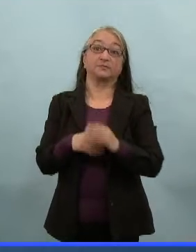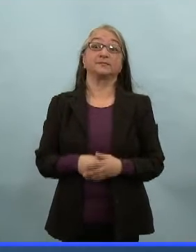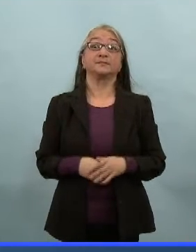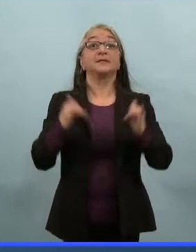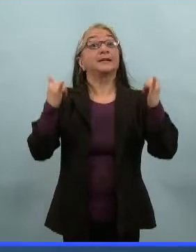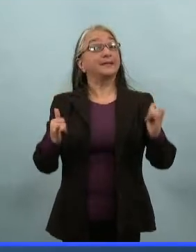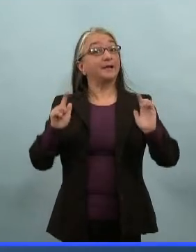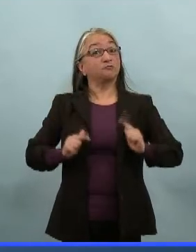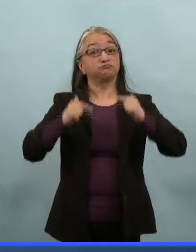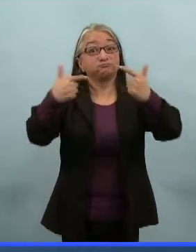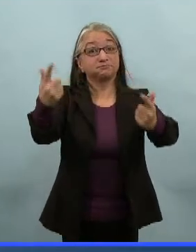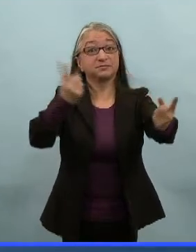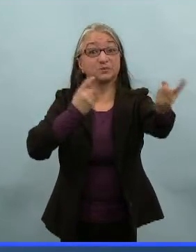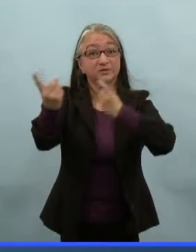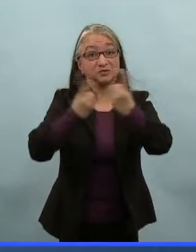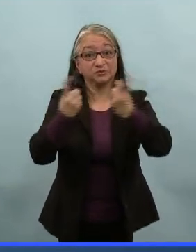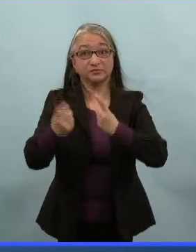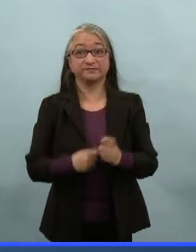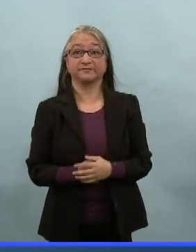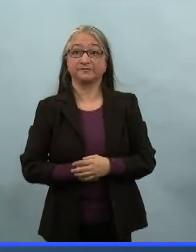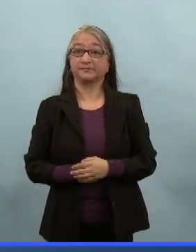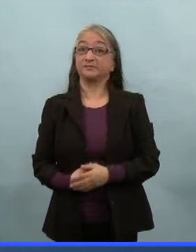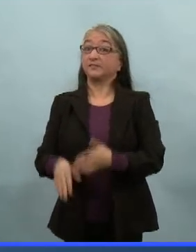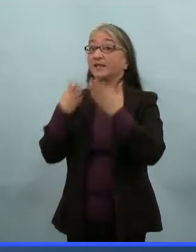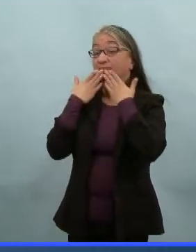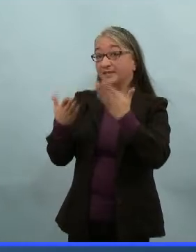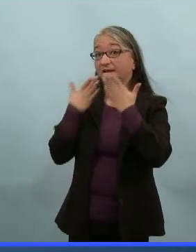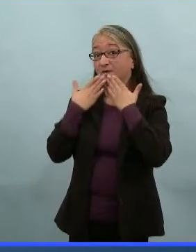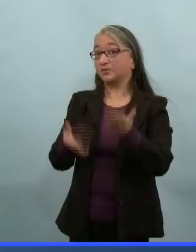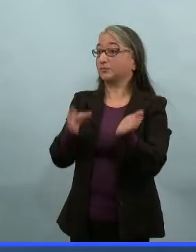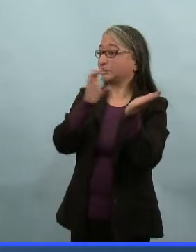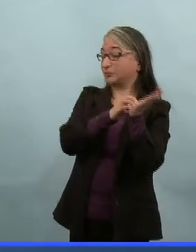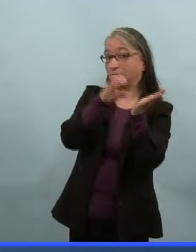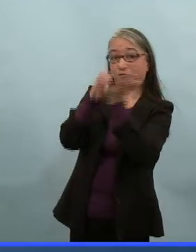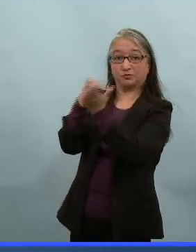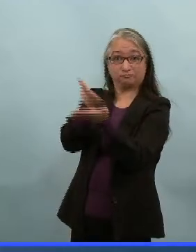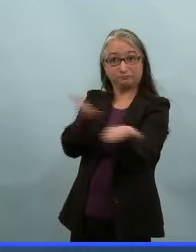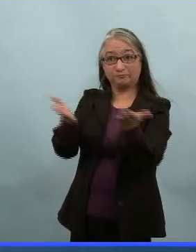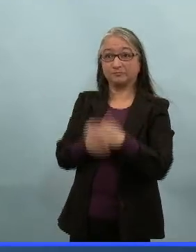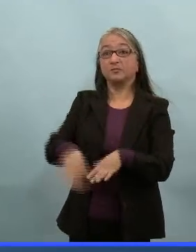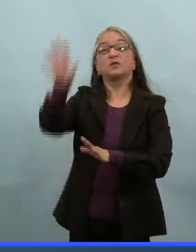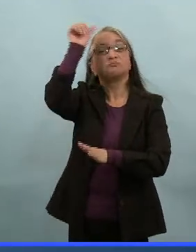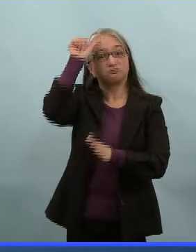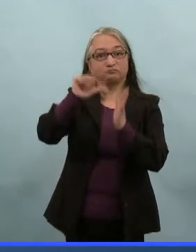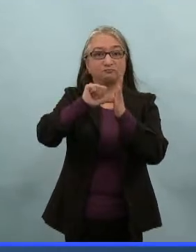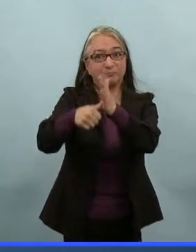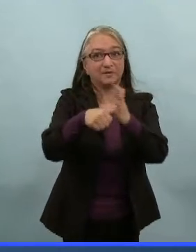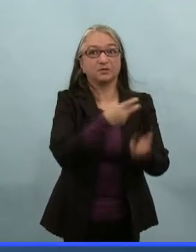thank you dr rahmer and thank you dr atwell a reminder to our reporters on this session